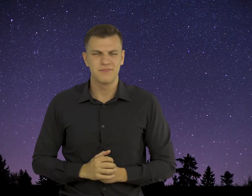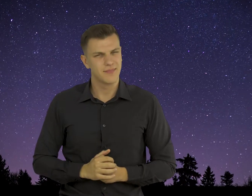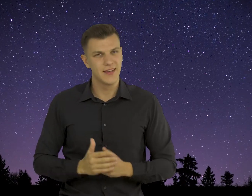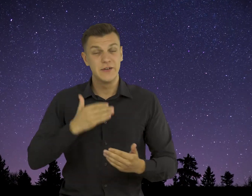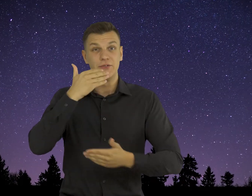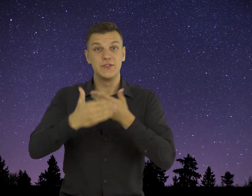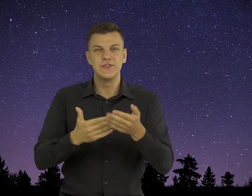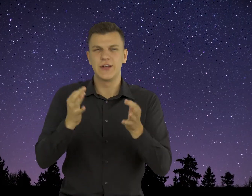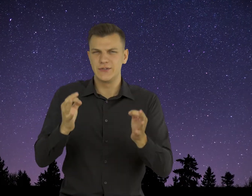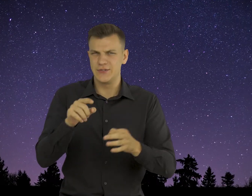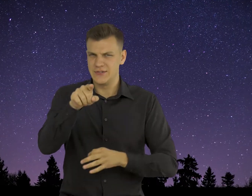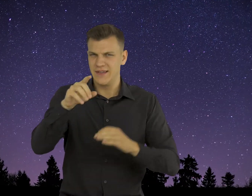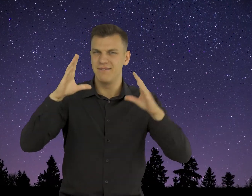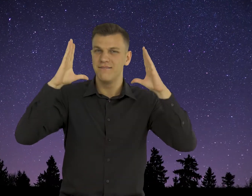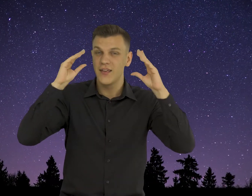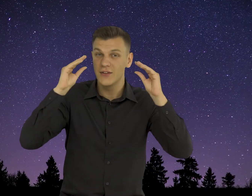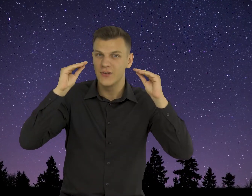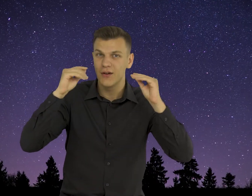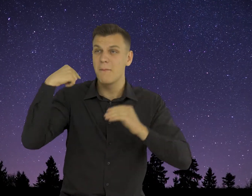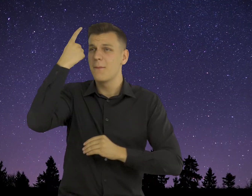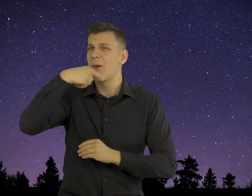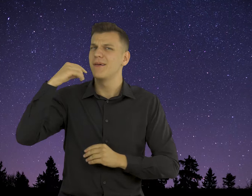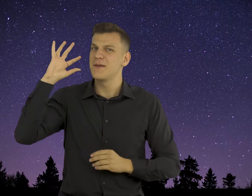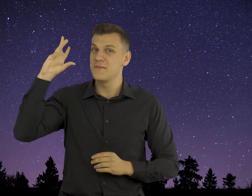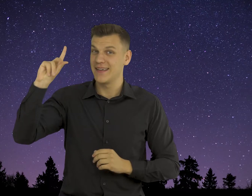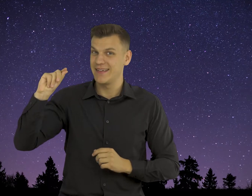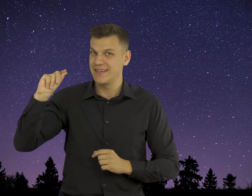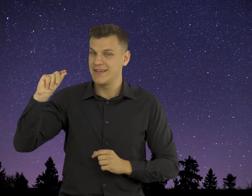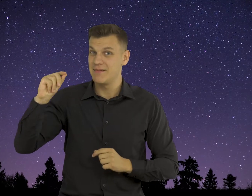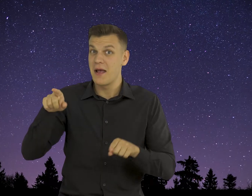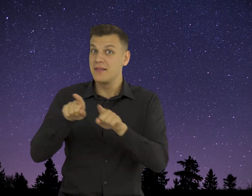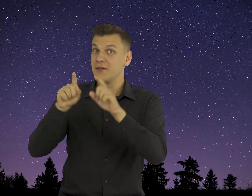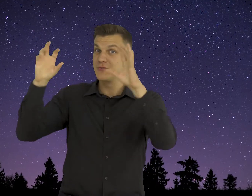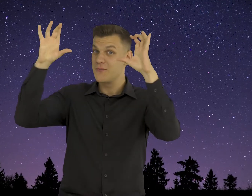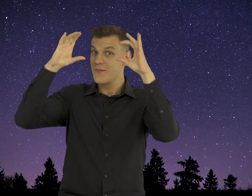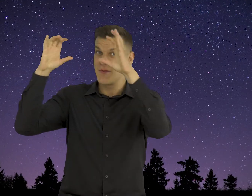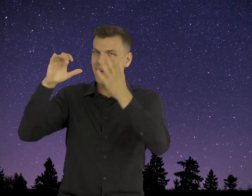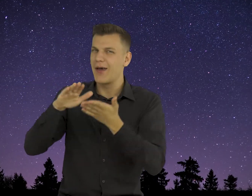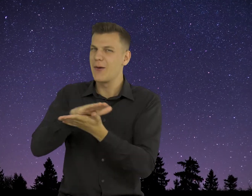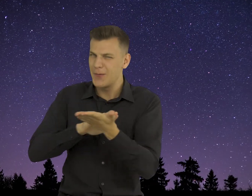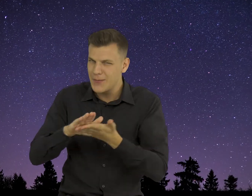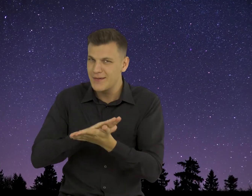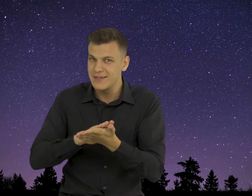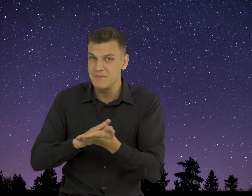And now ... I wish you many dark nights with cloudless skies -